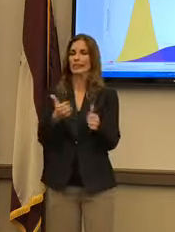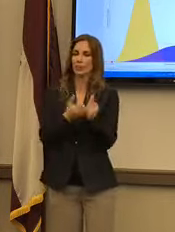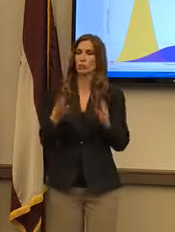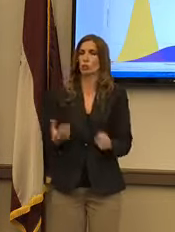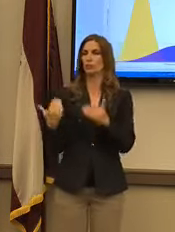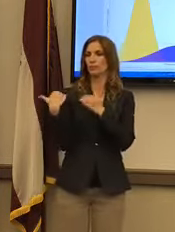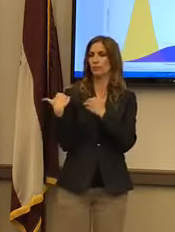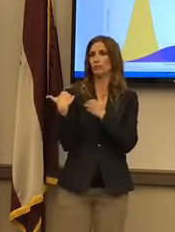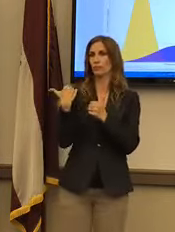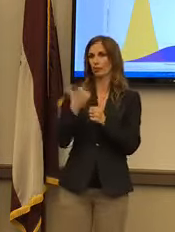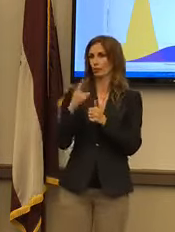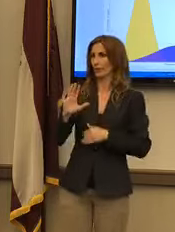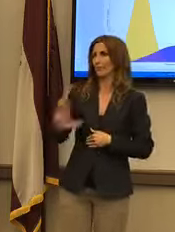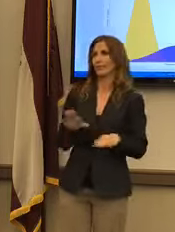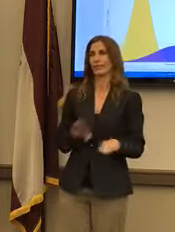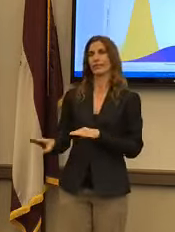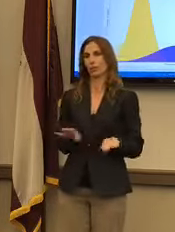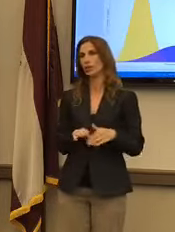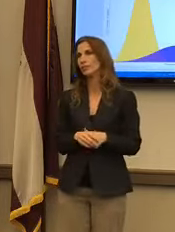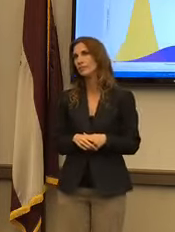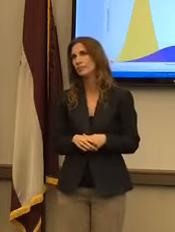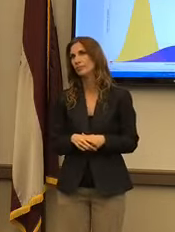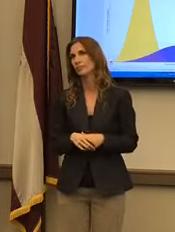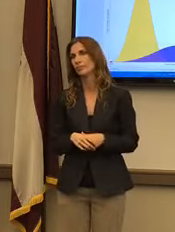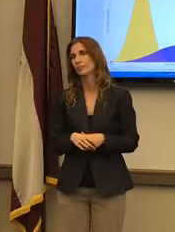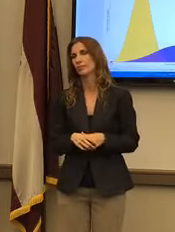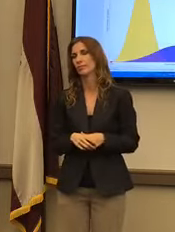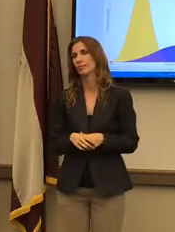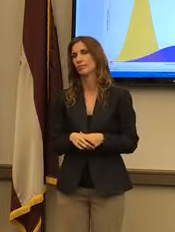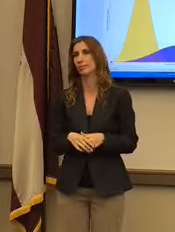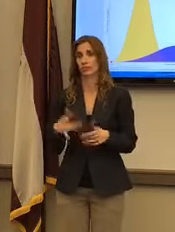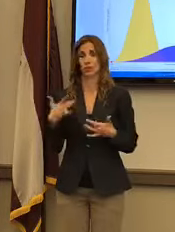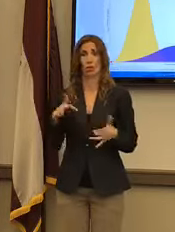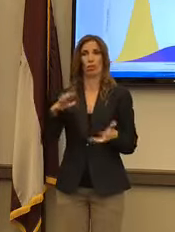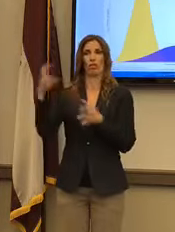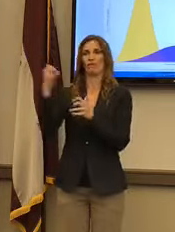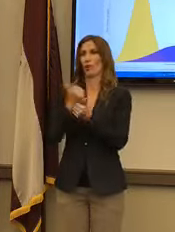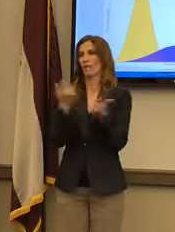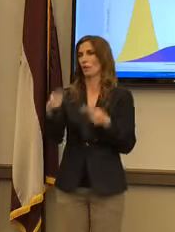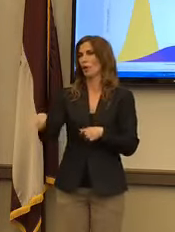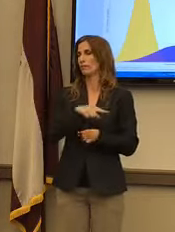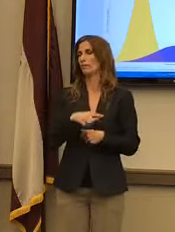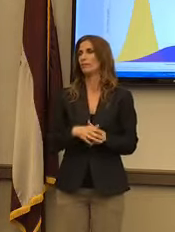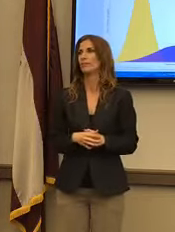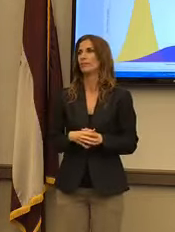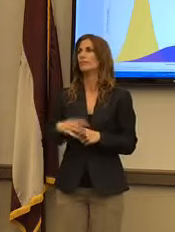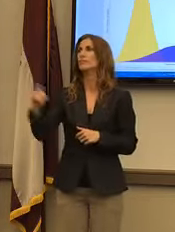responsible for their behavior and not screw this up for everybody else